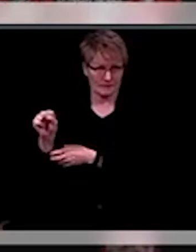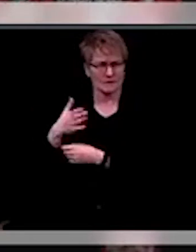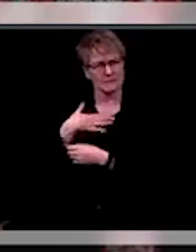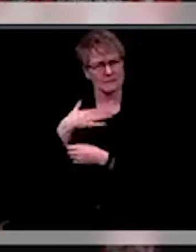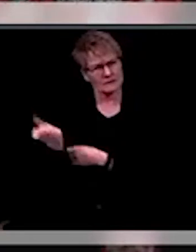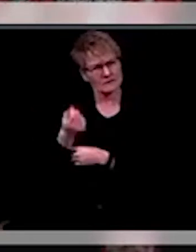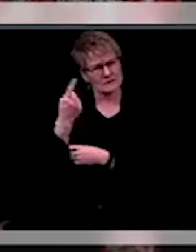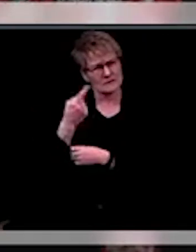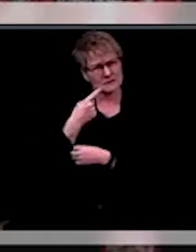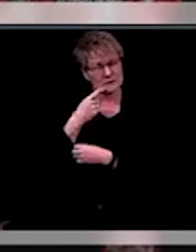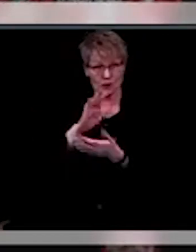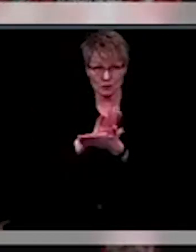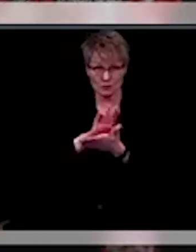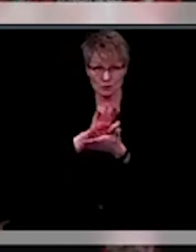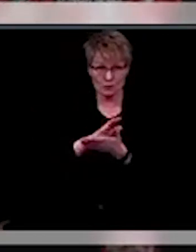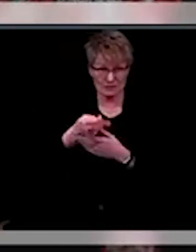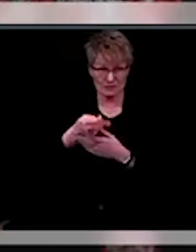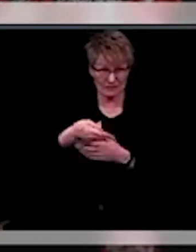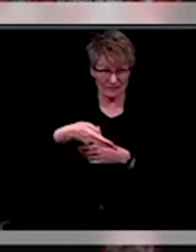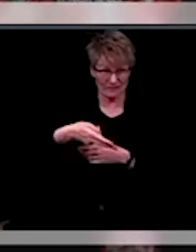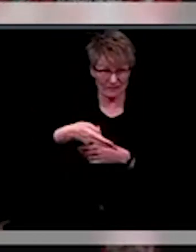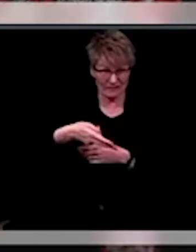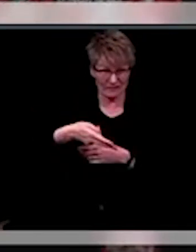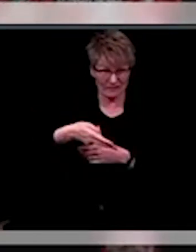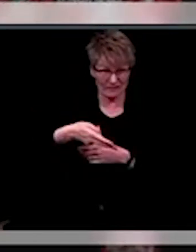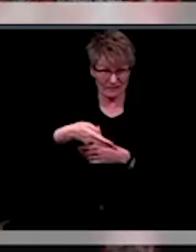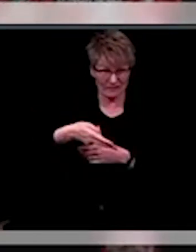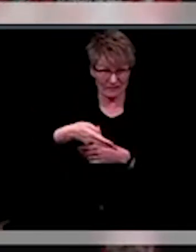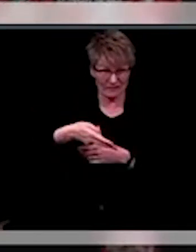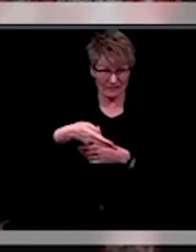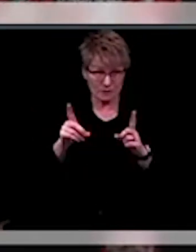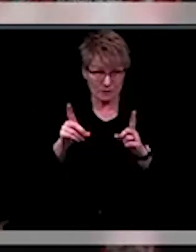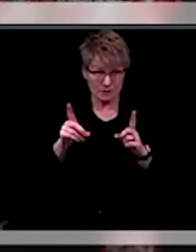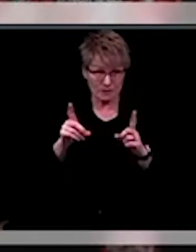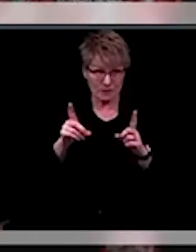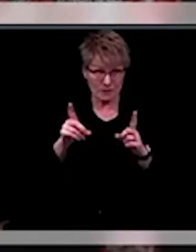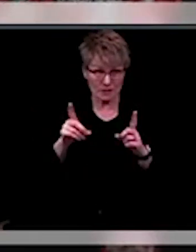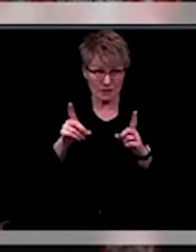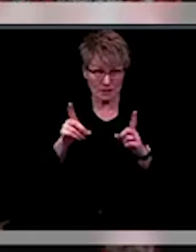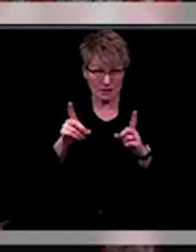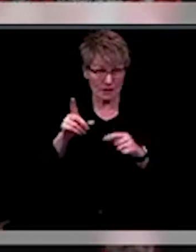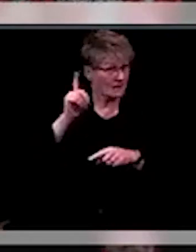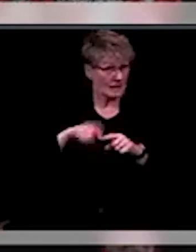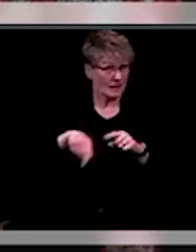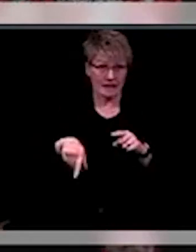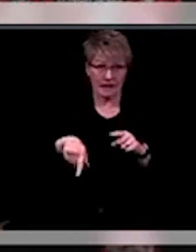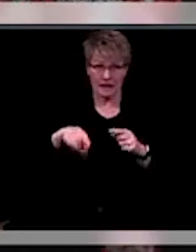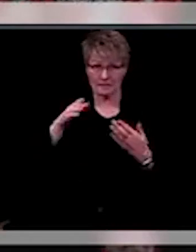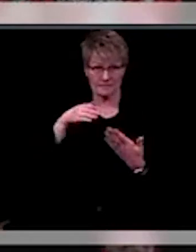schools of higher education, they can no longer be in session, like BSSM and Simpson University?